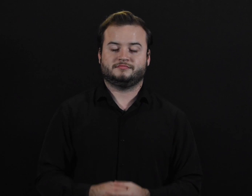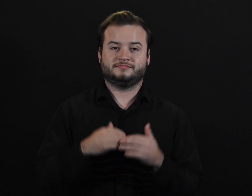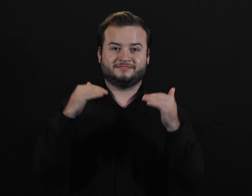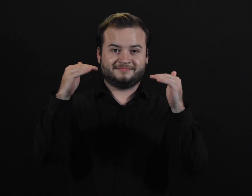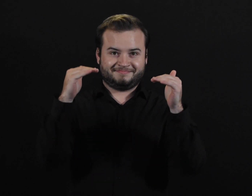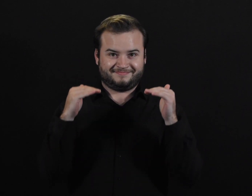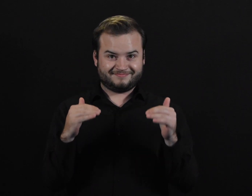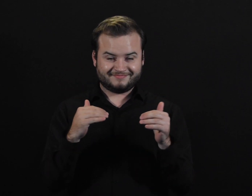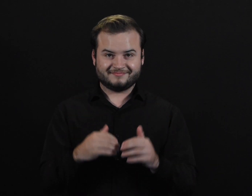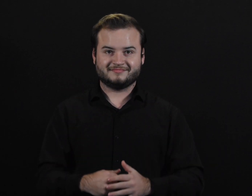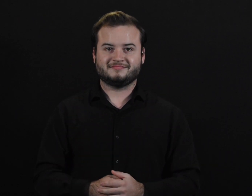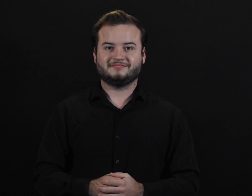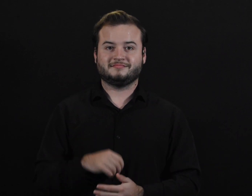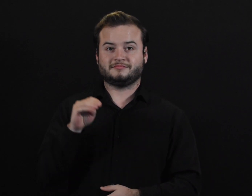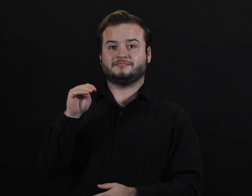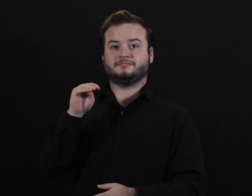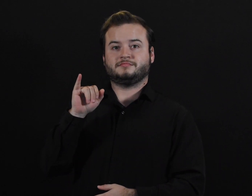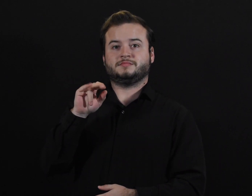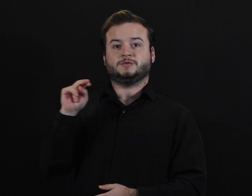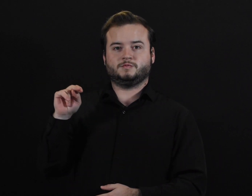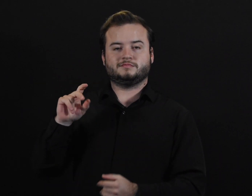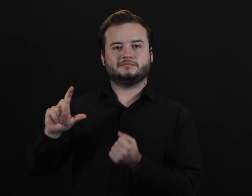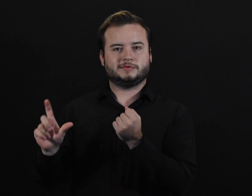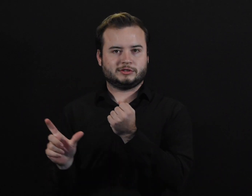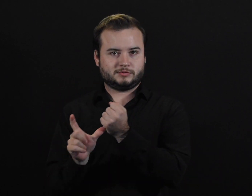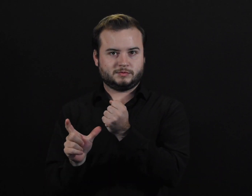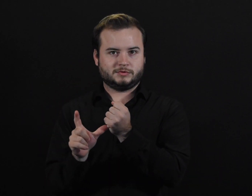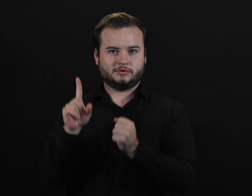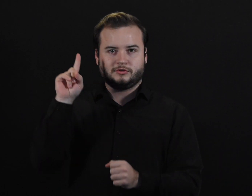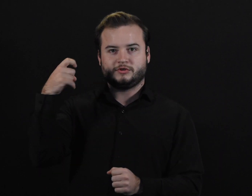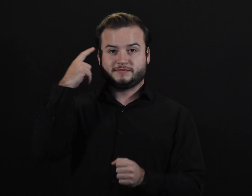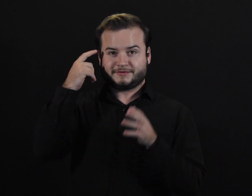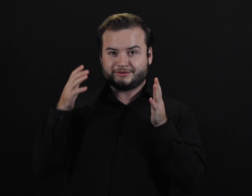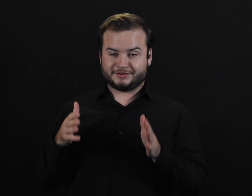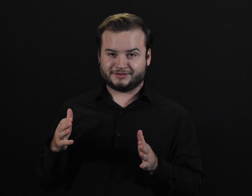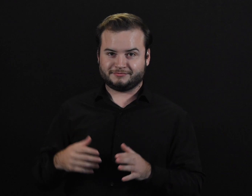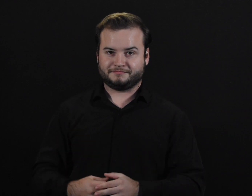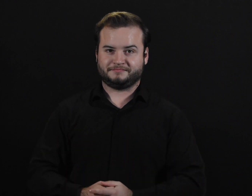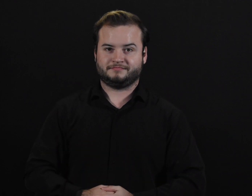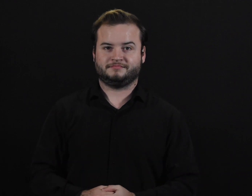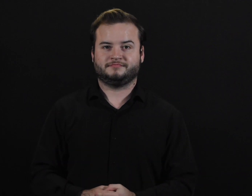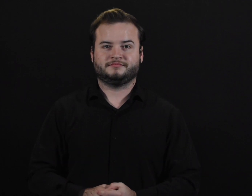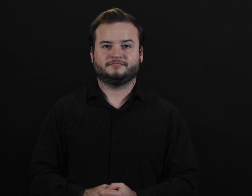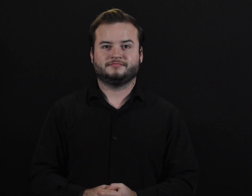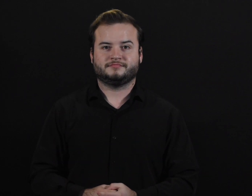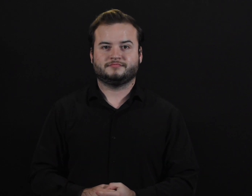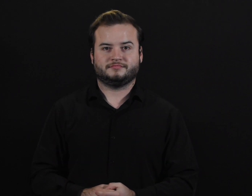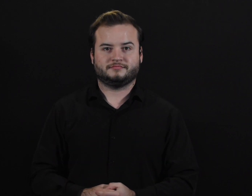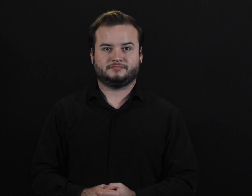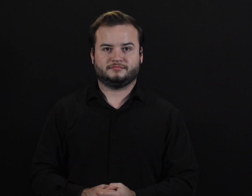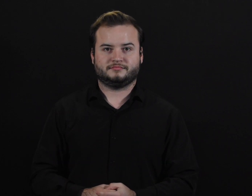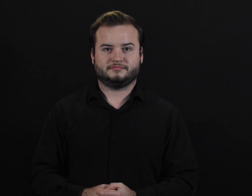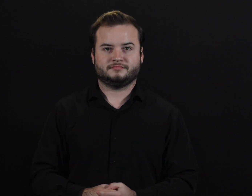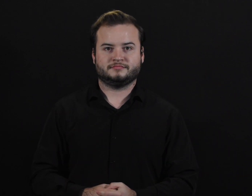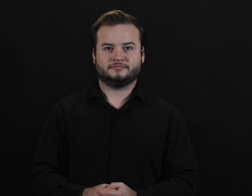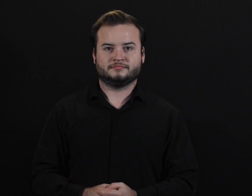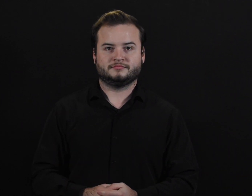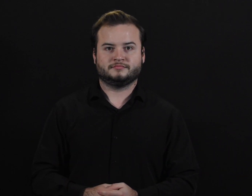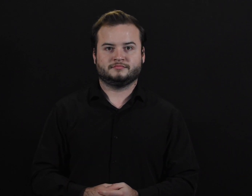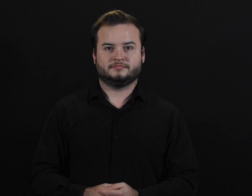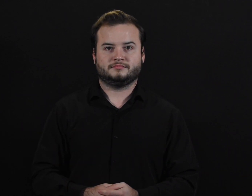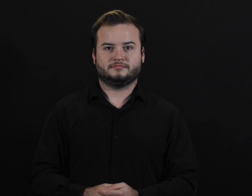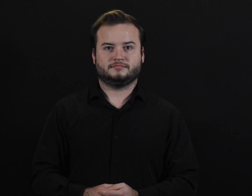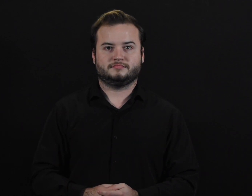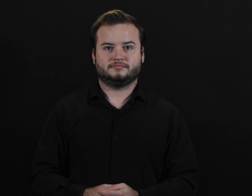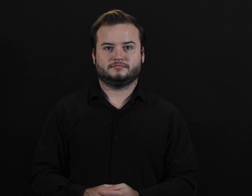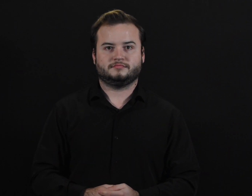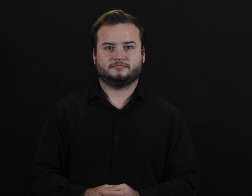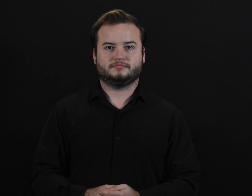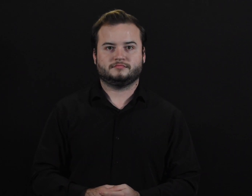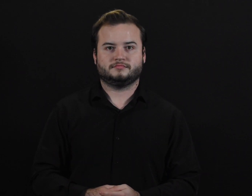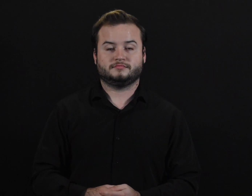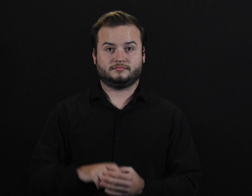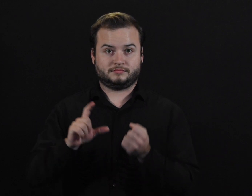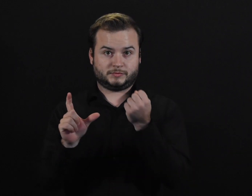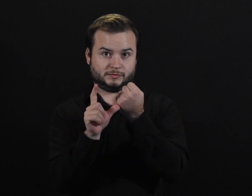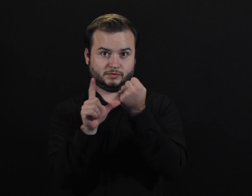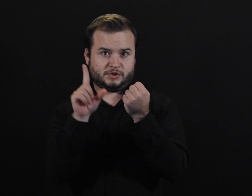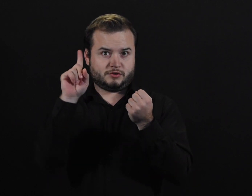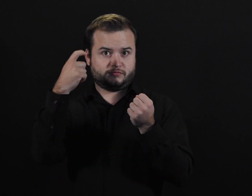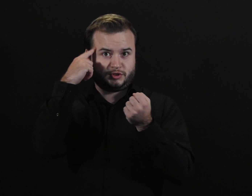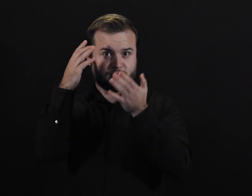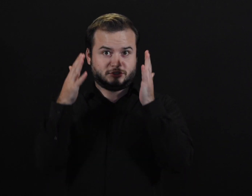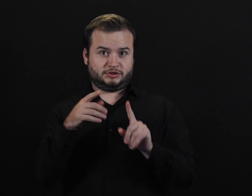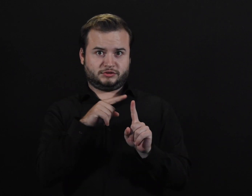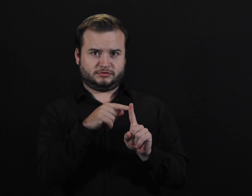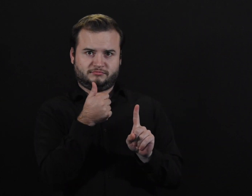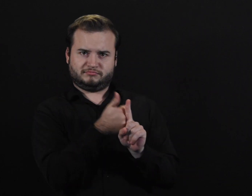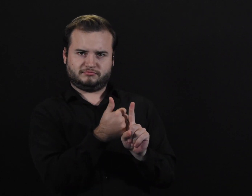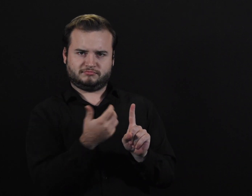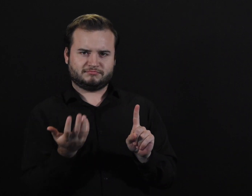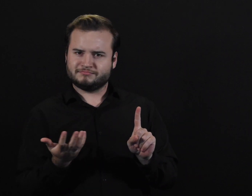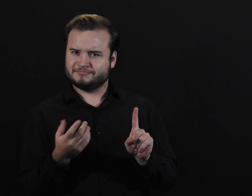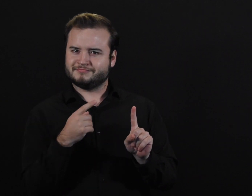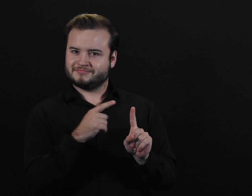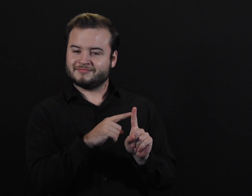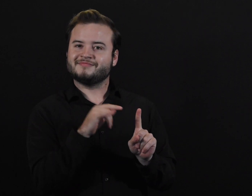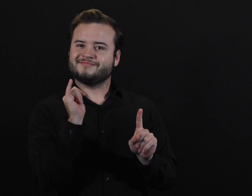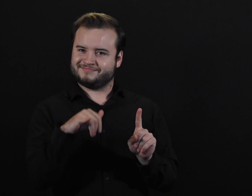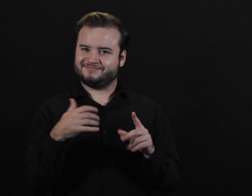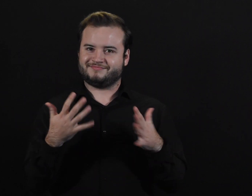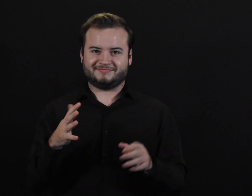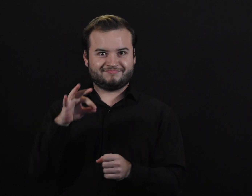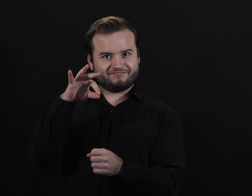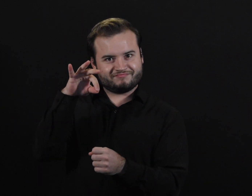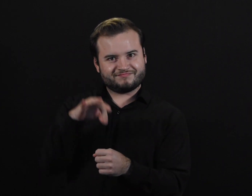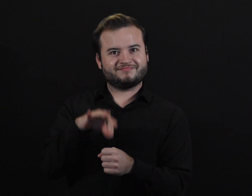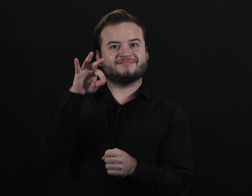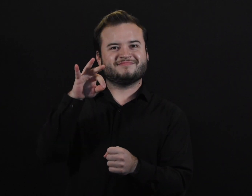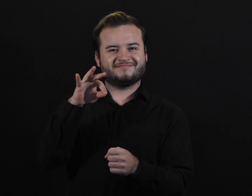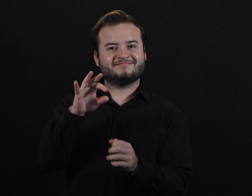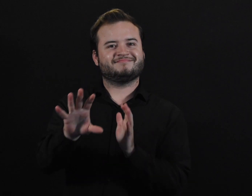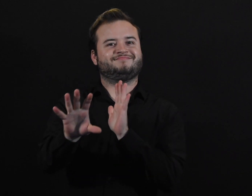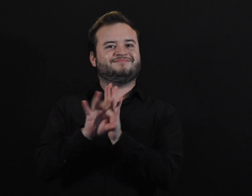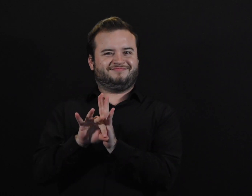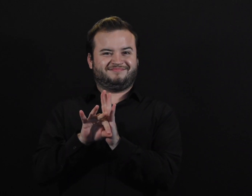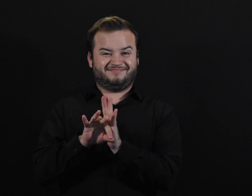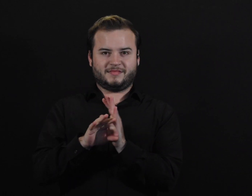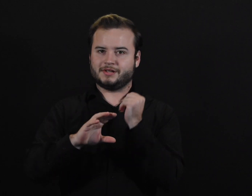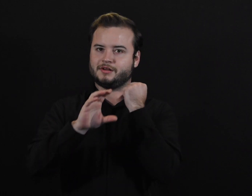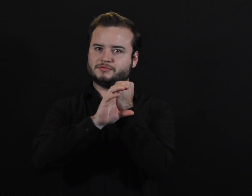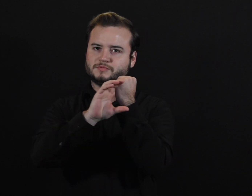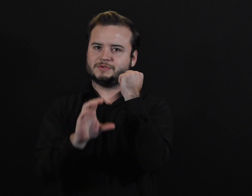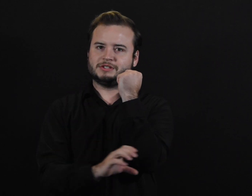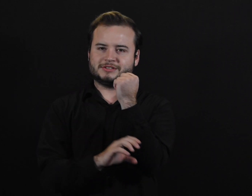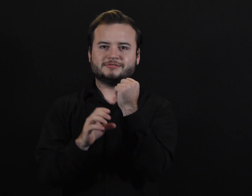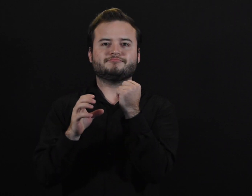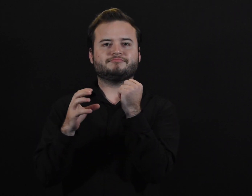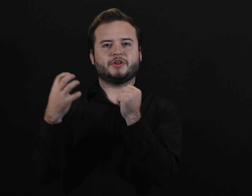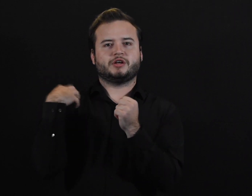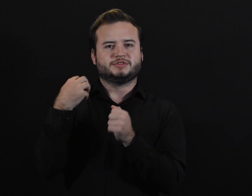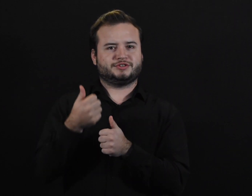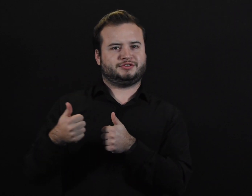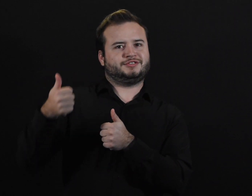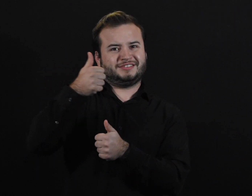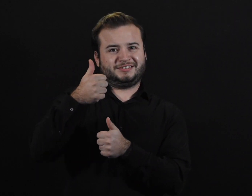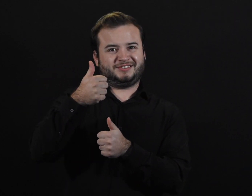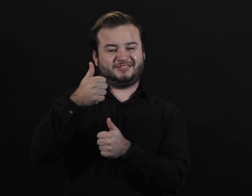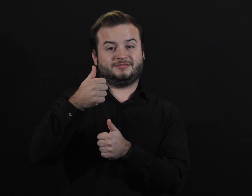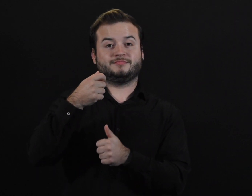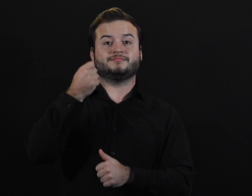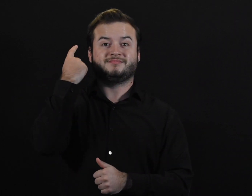MN Lieutenant Governor - The Lieutenant Governor of the State of Minnesota is an elected constitutional officer,